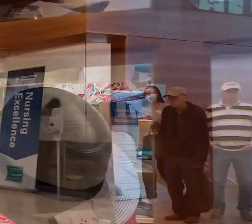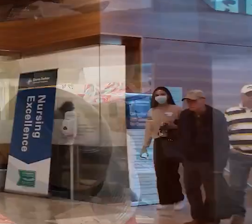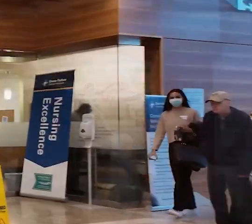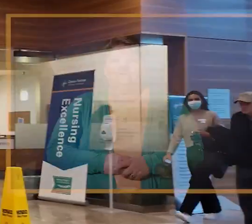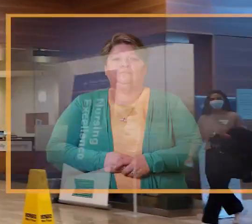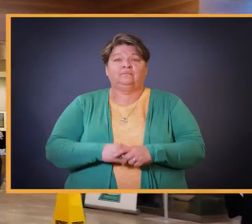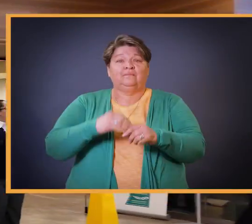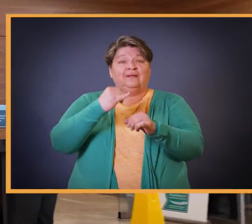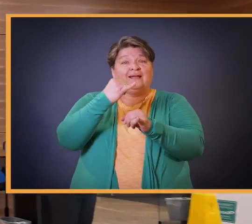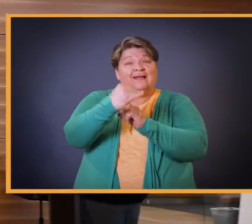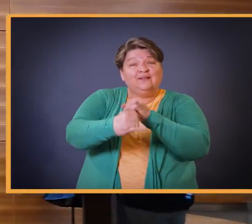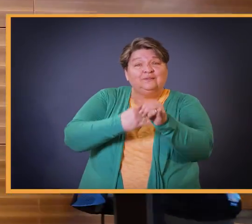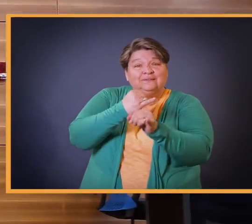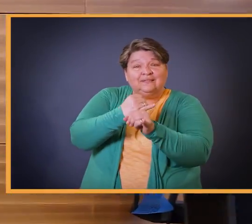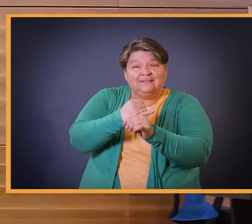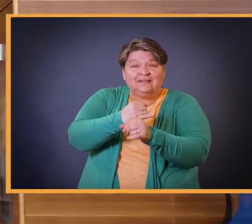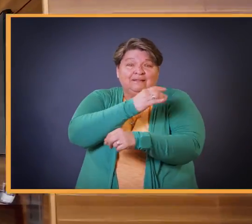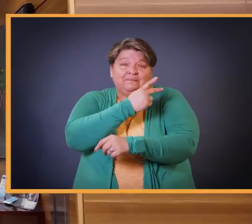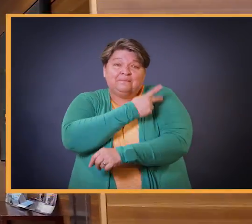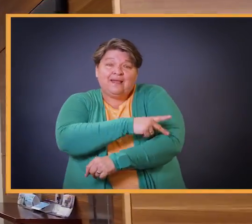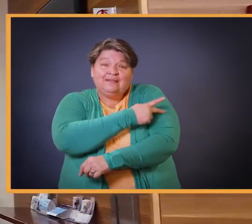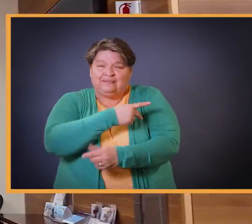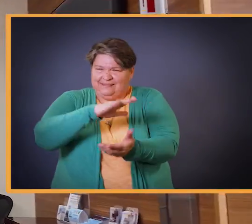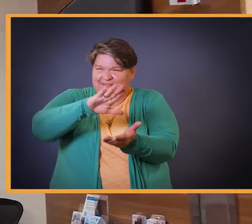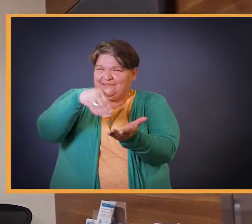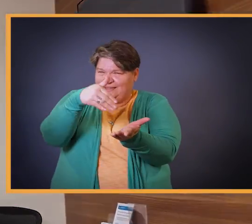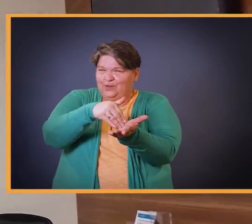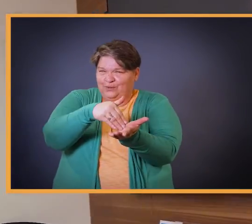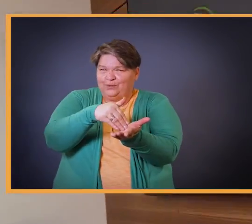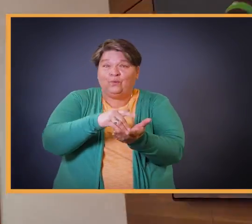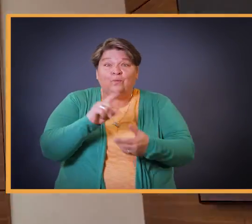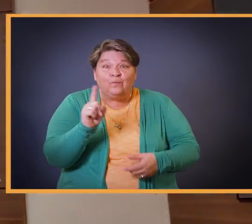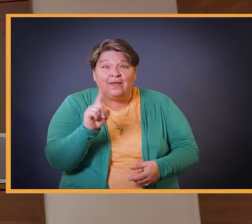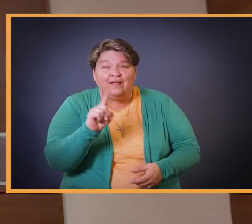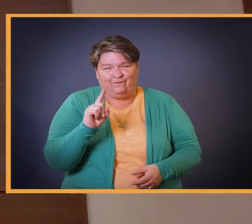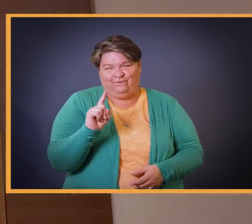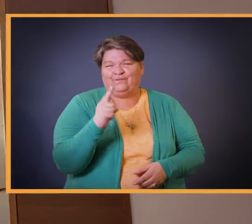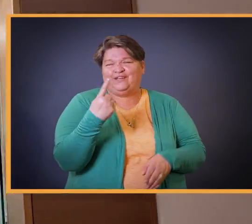The international patient center is also located here.